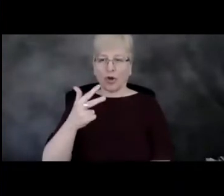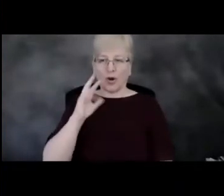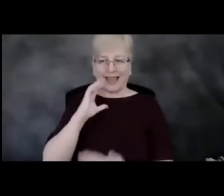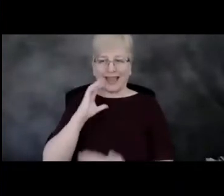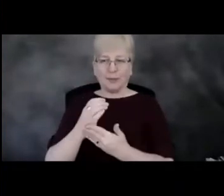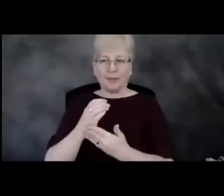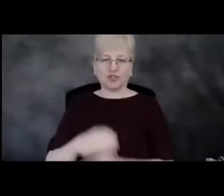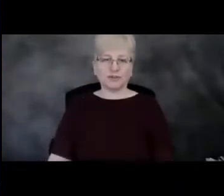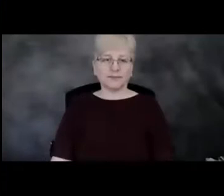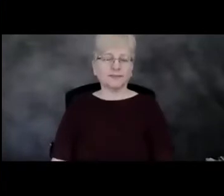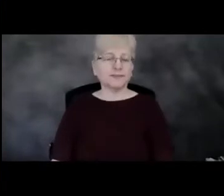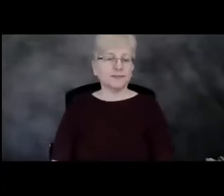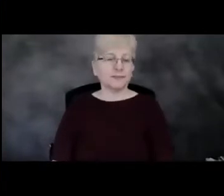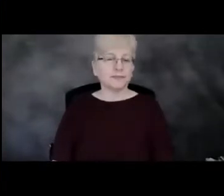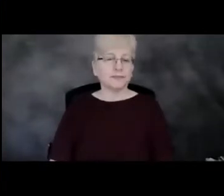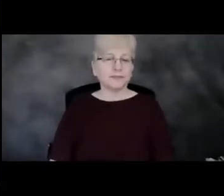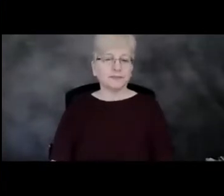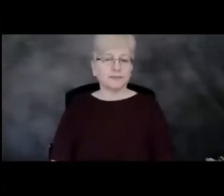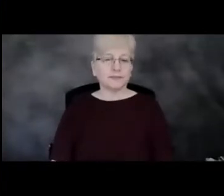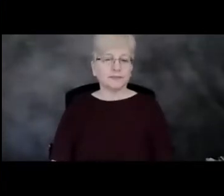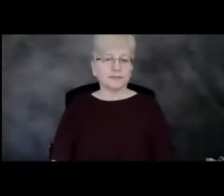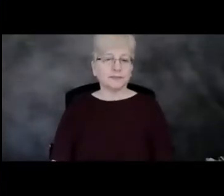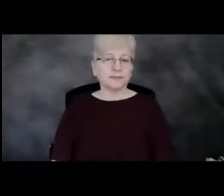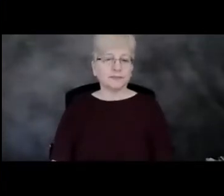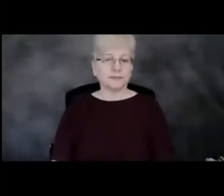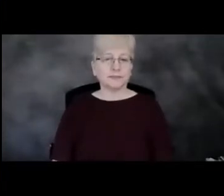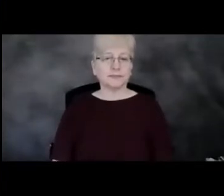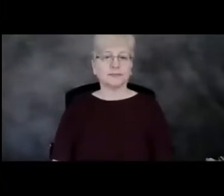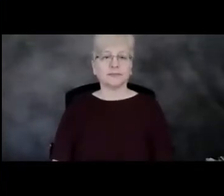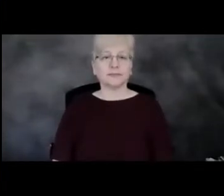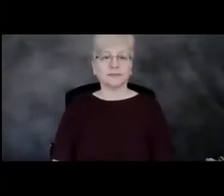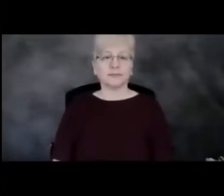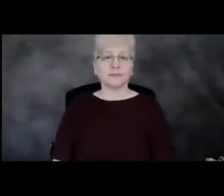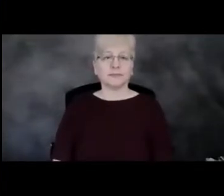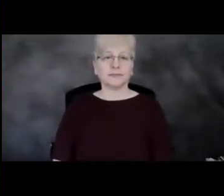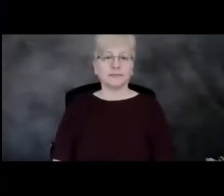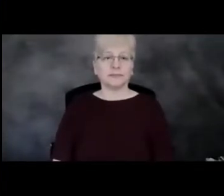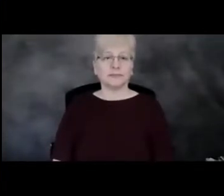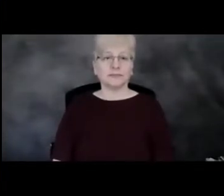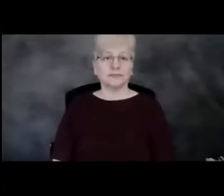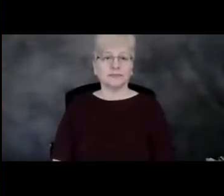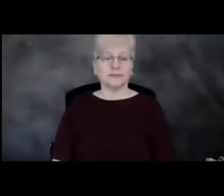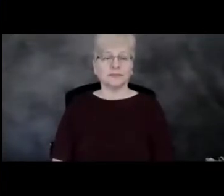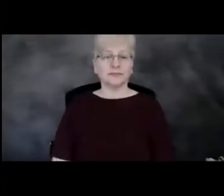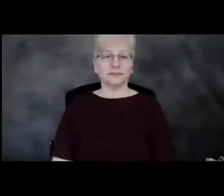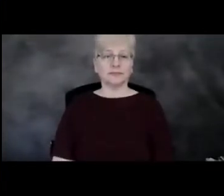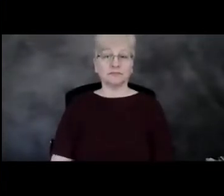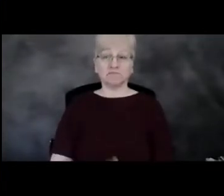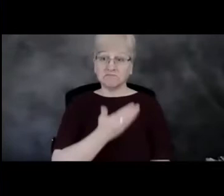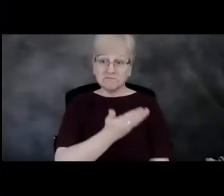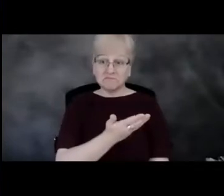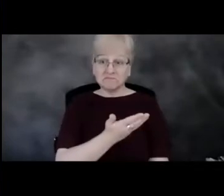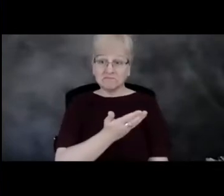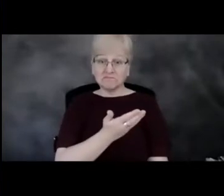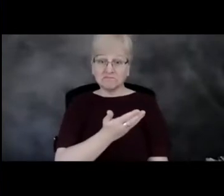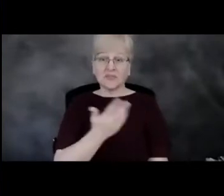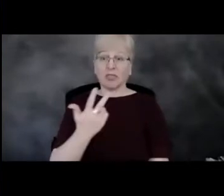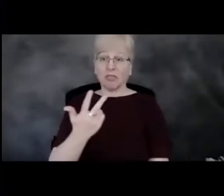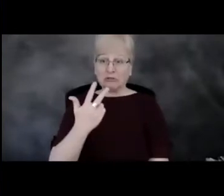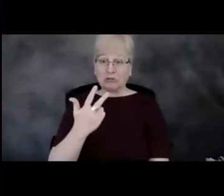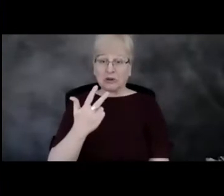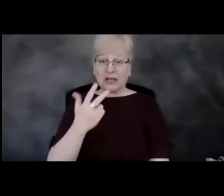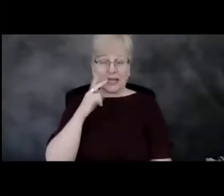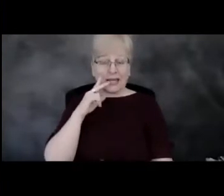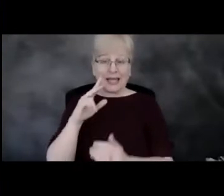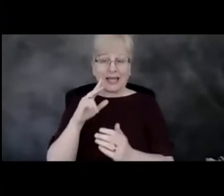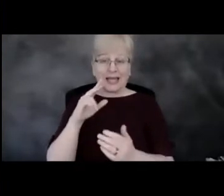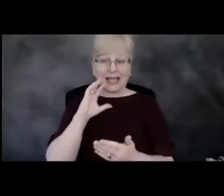16:57:23 There we go. So we've got three images. You can move them around if you want to change